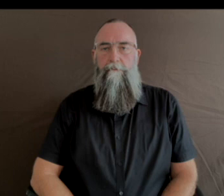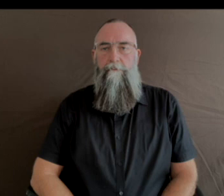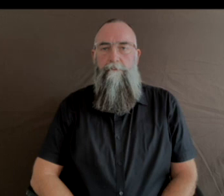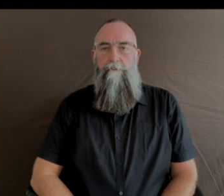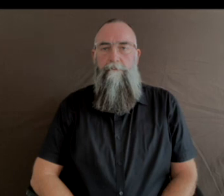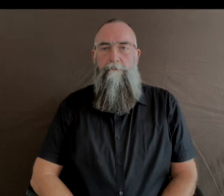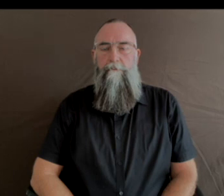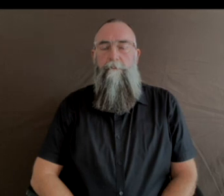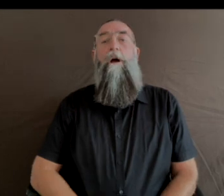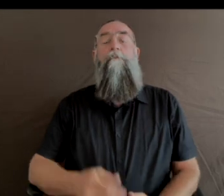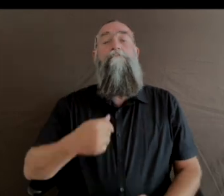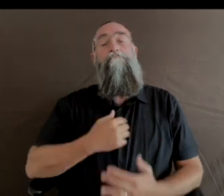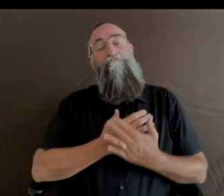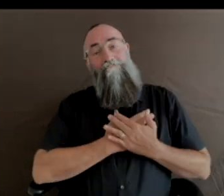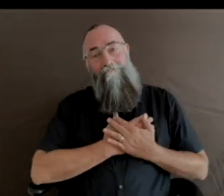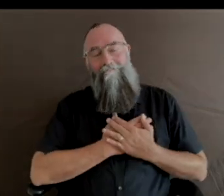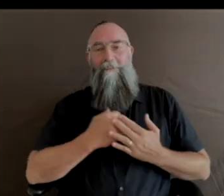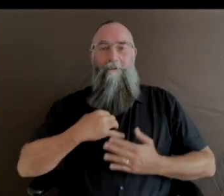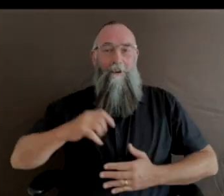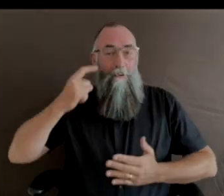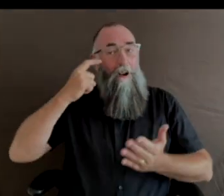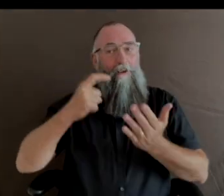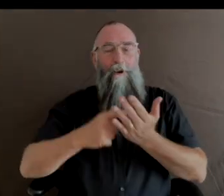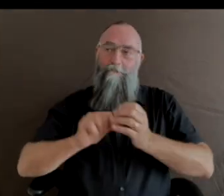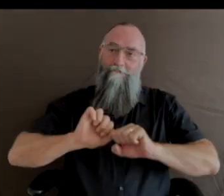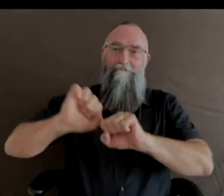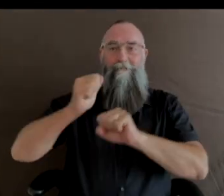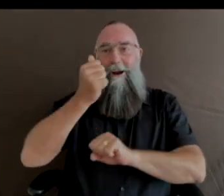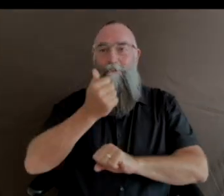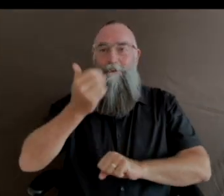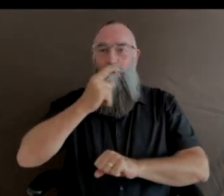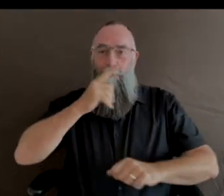We warmly acknowledge the traditional custodians of the land from which we are coming to you.